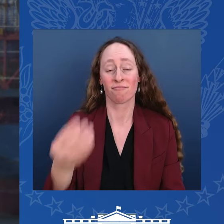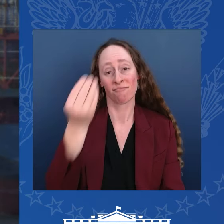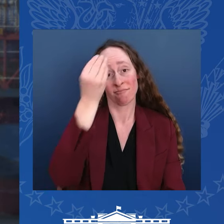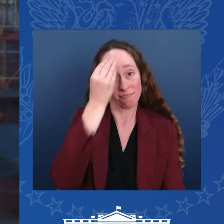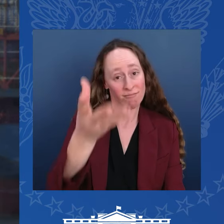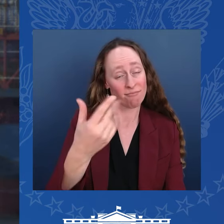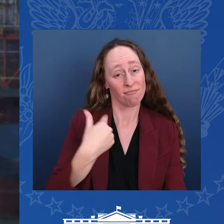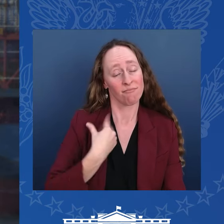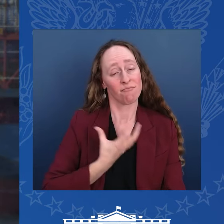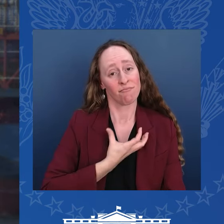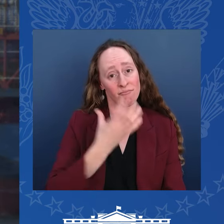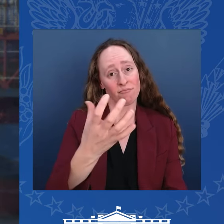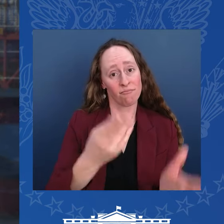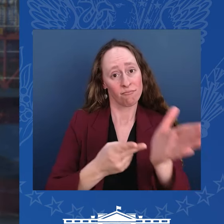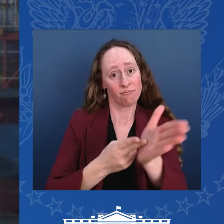and thank you, Vice President Harris.